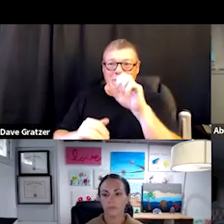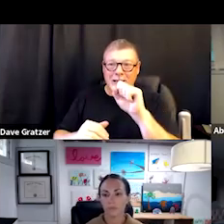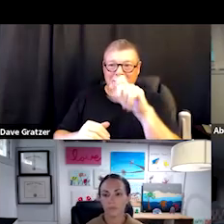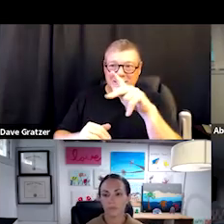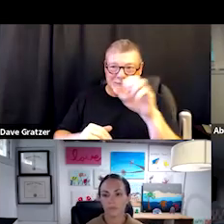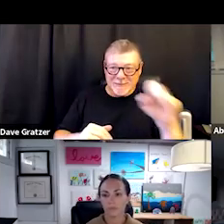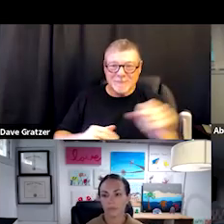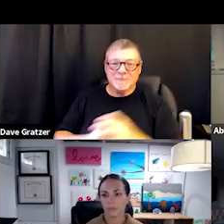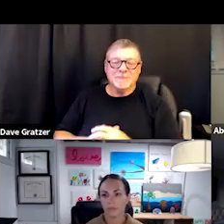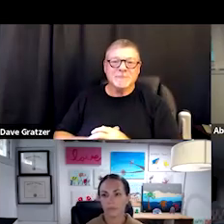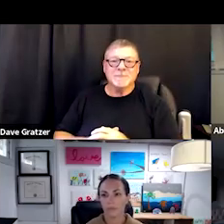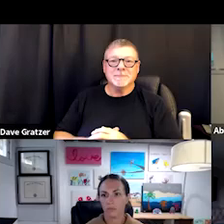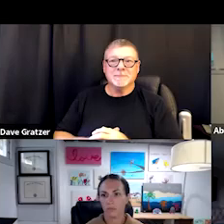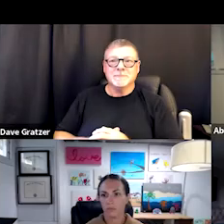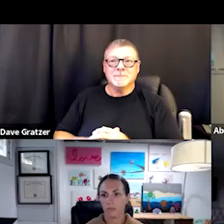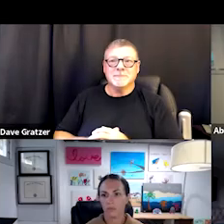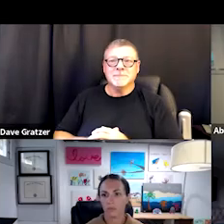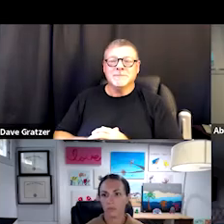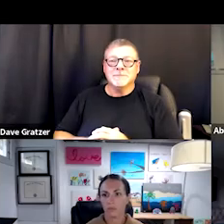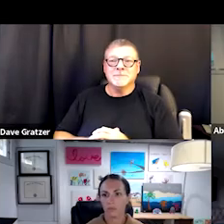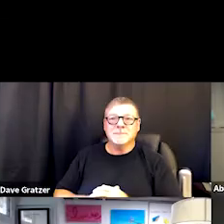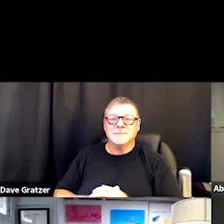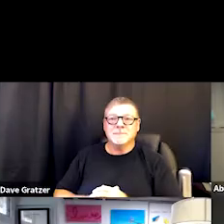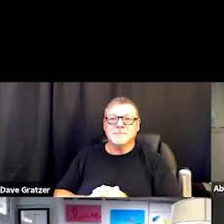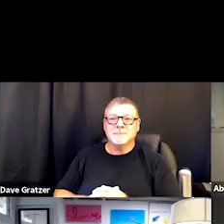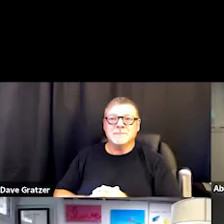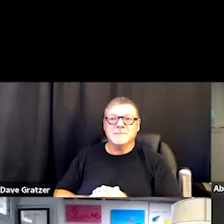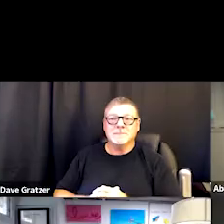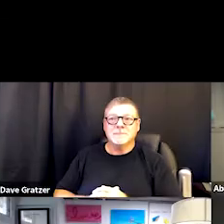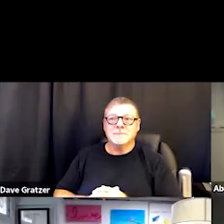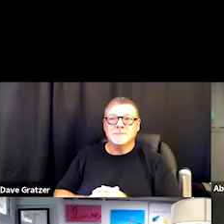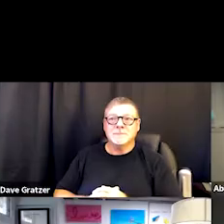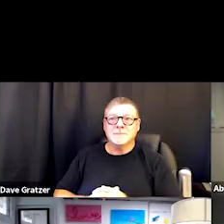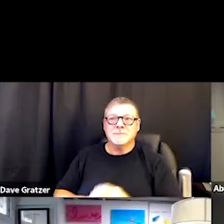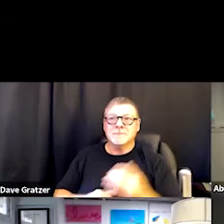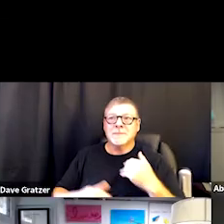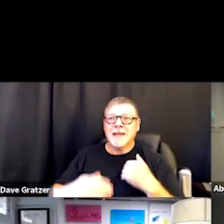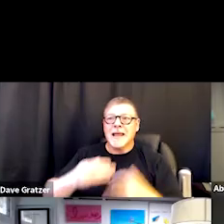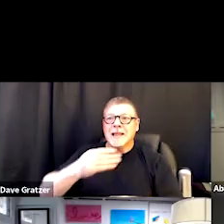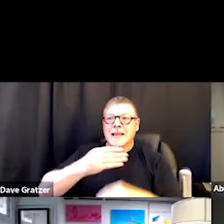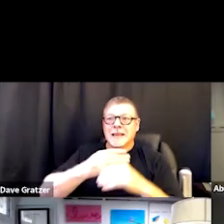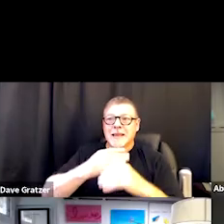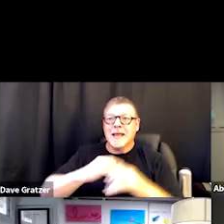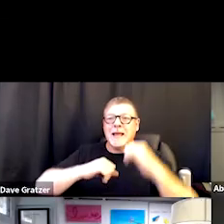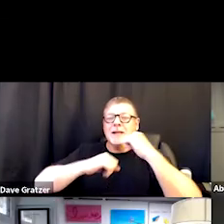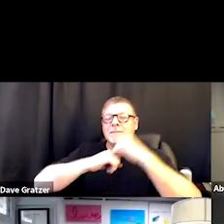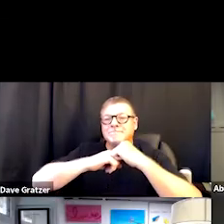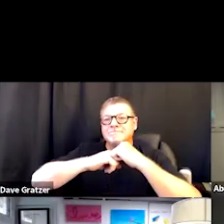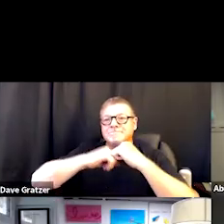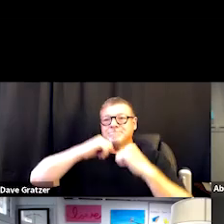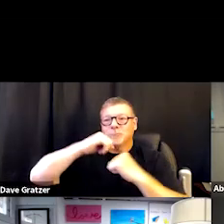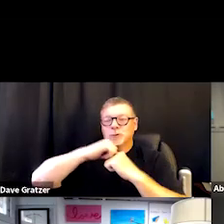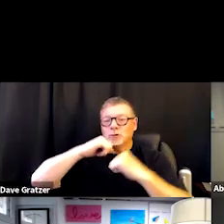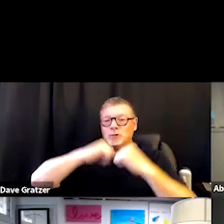I'd just like to add that kind of the structure that we really hope to develop